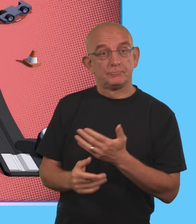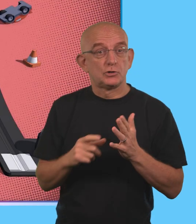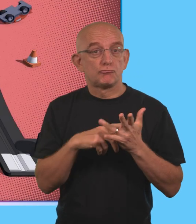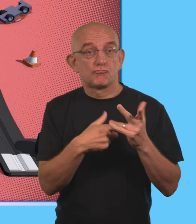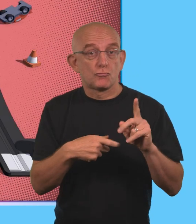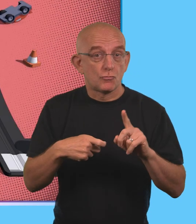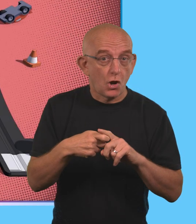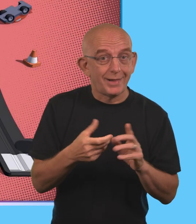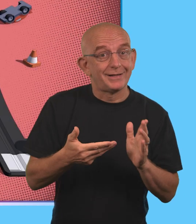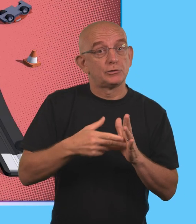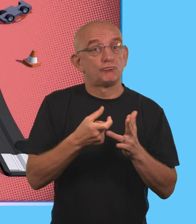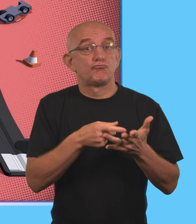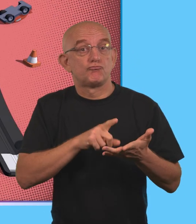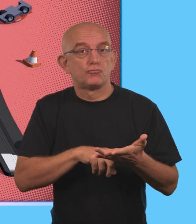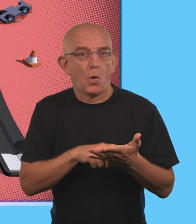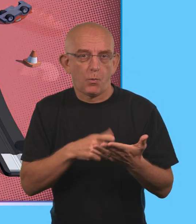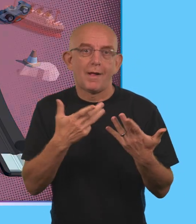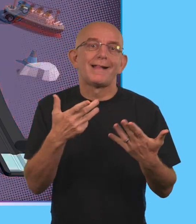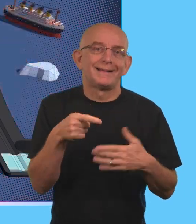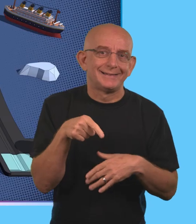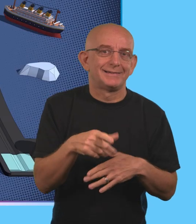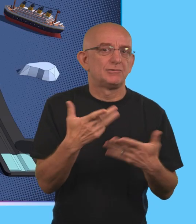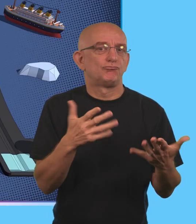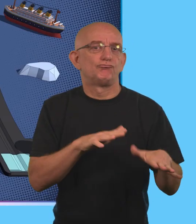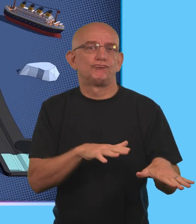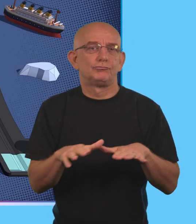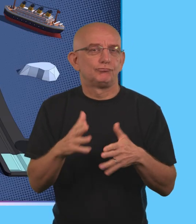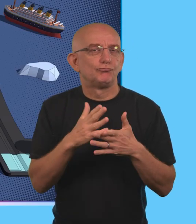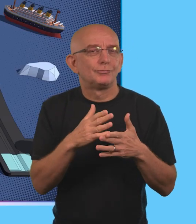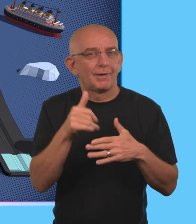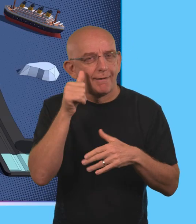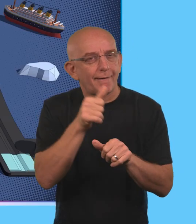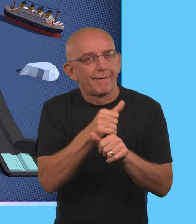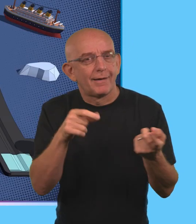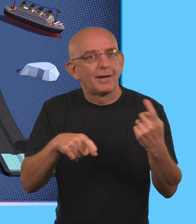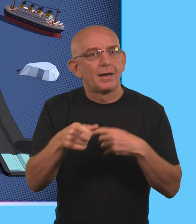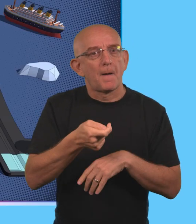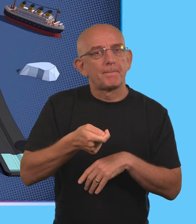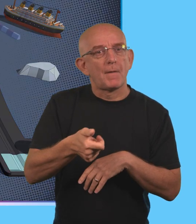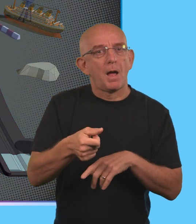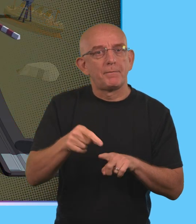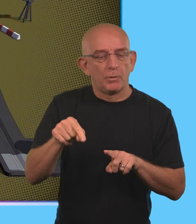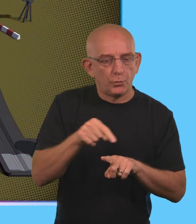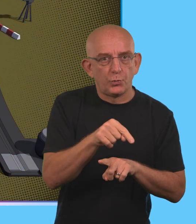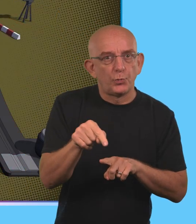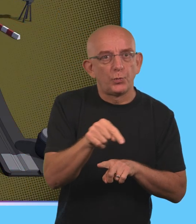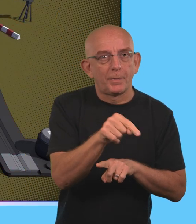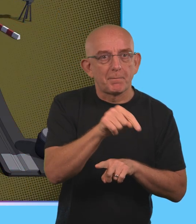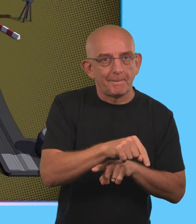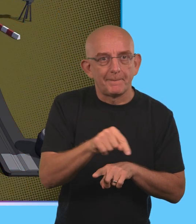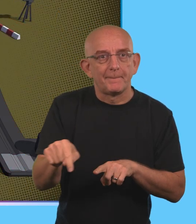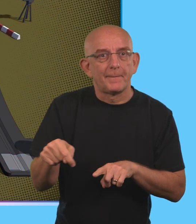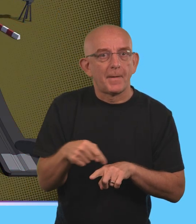Rollick N' Roll is a casual puzzle experience inspired by classic marble run play sets.